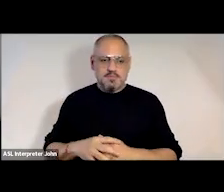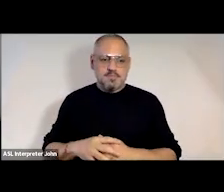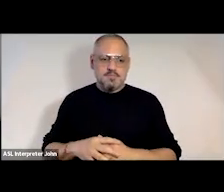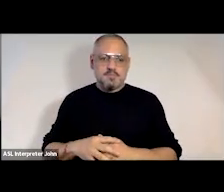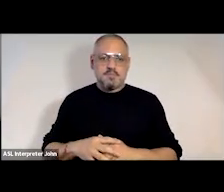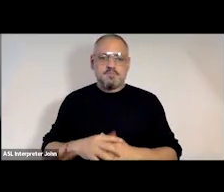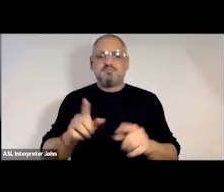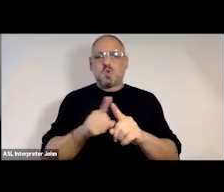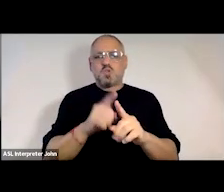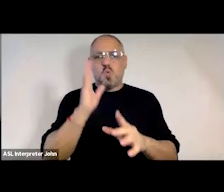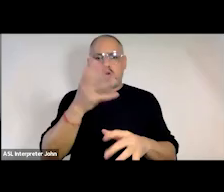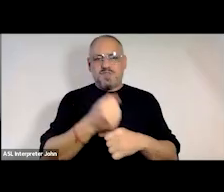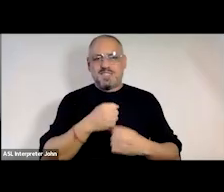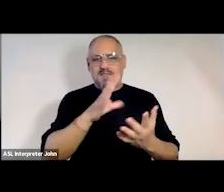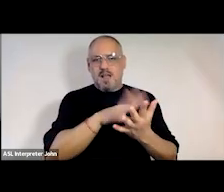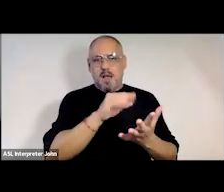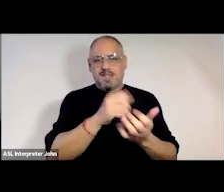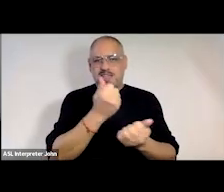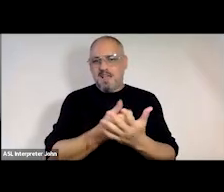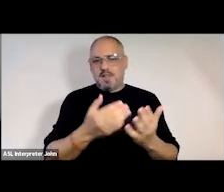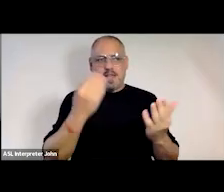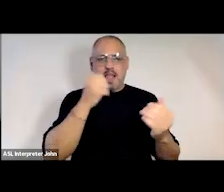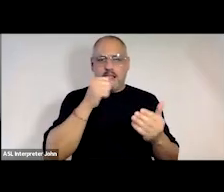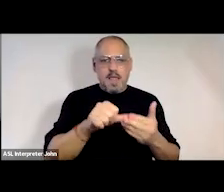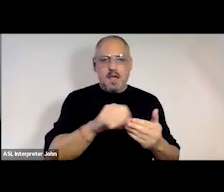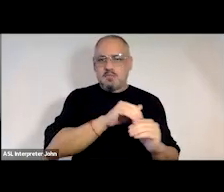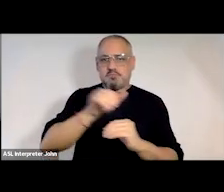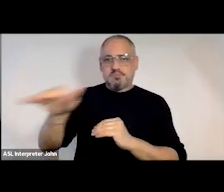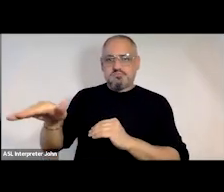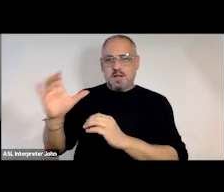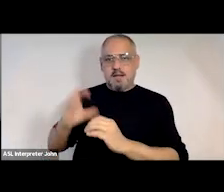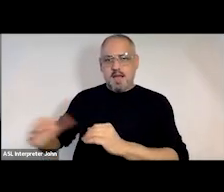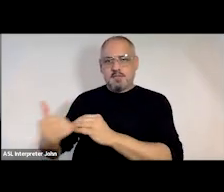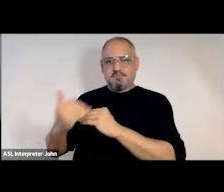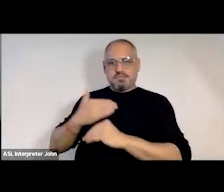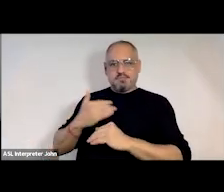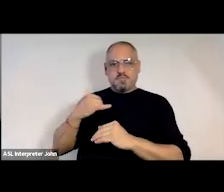You'll also receive copies of all the notices that your client receives from both SSA and DDS.